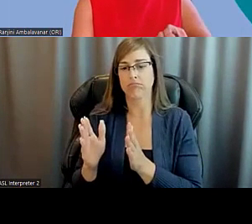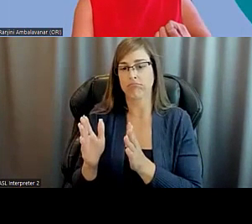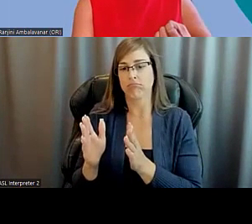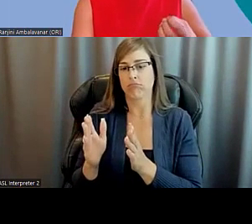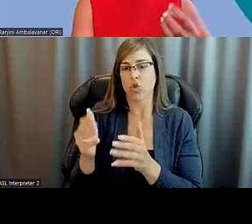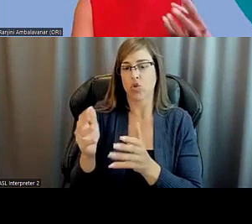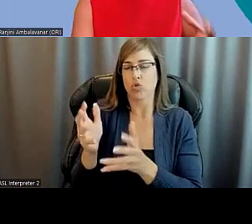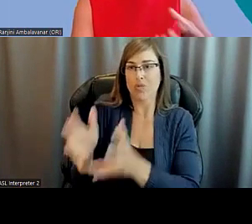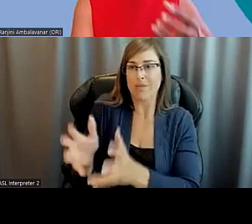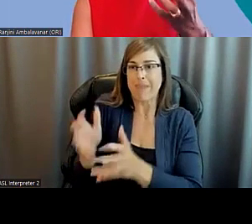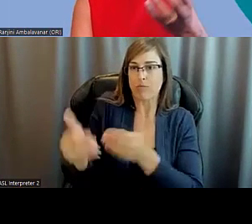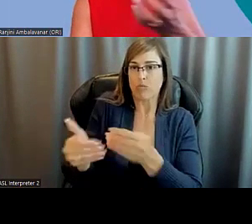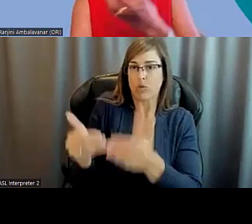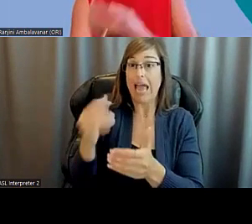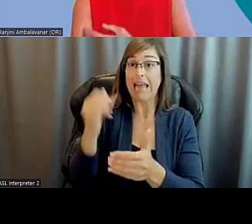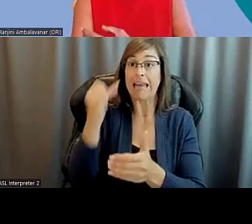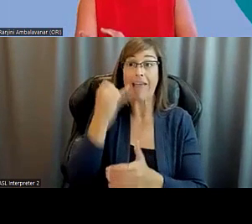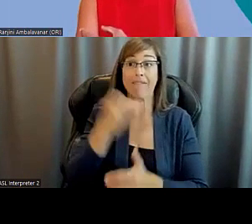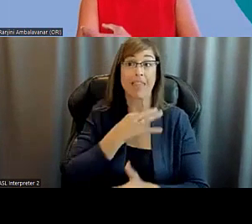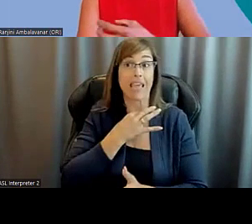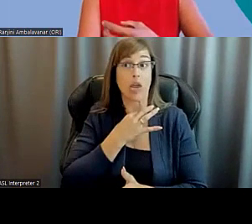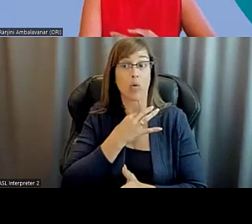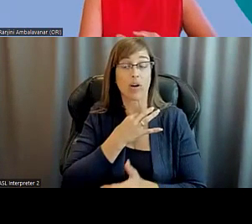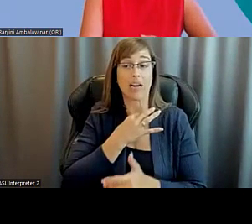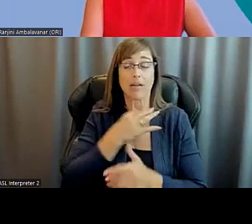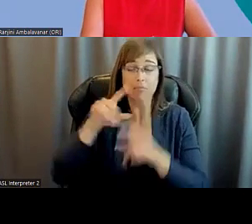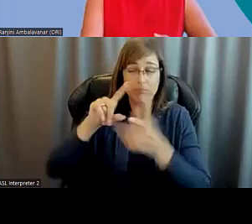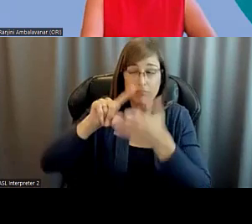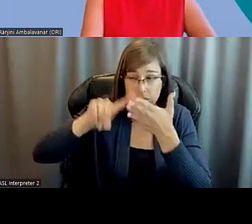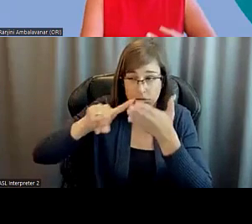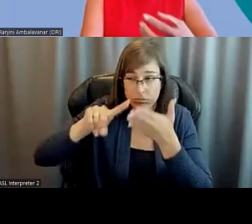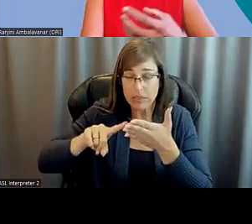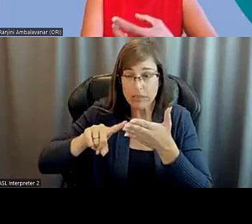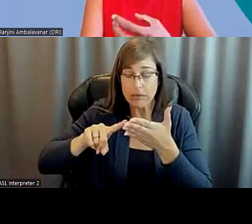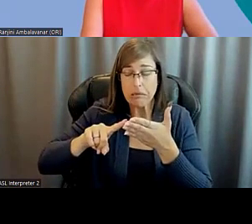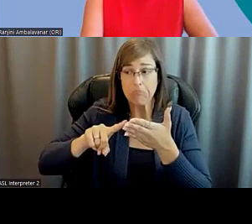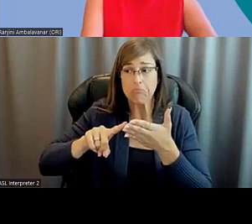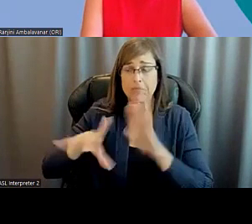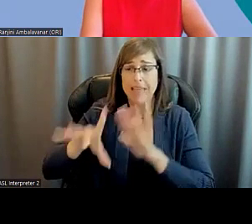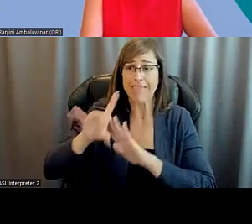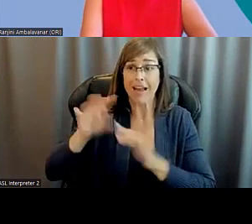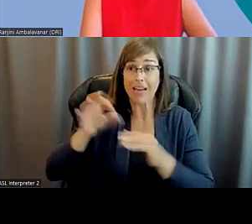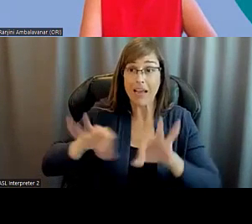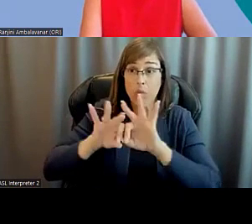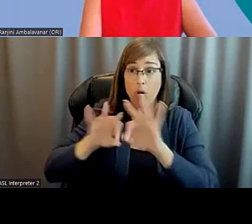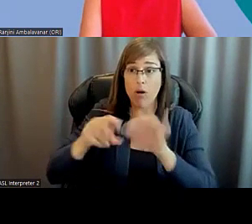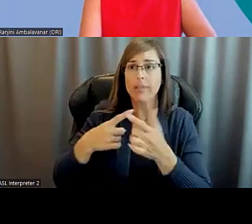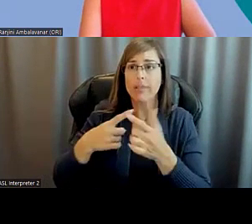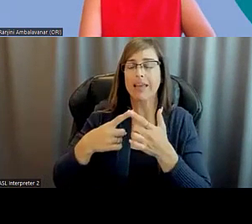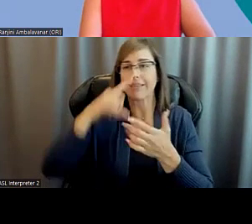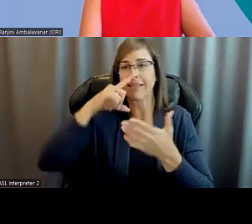and if the inquiry determines further look is +important, then investigation follows.